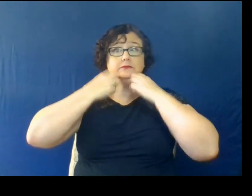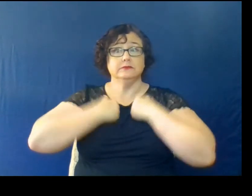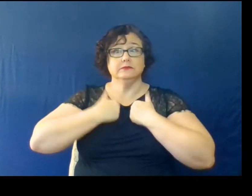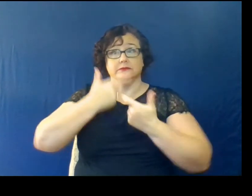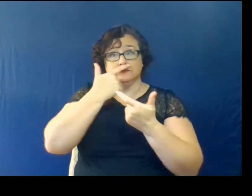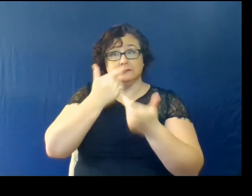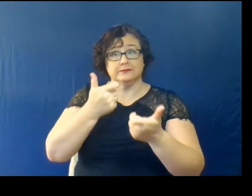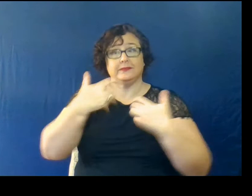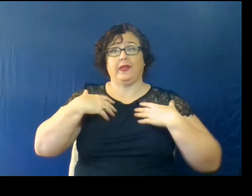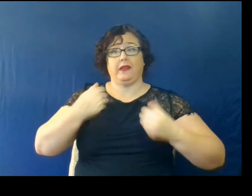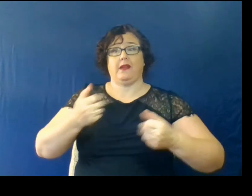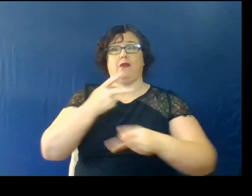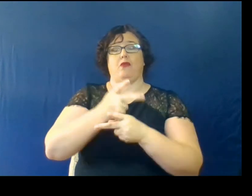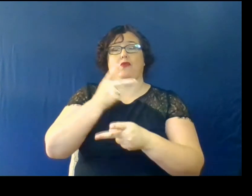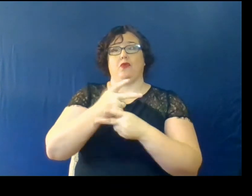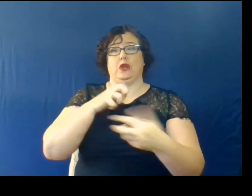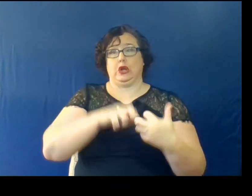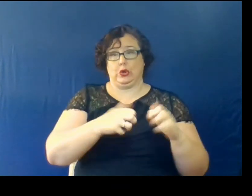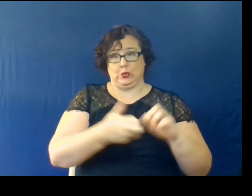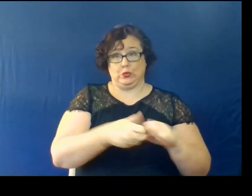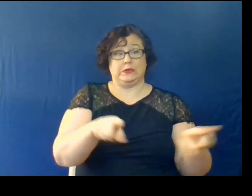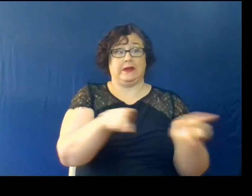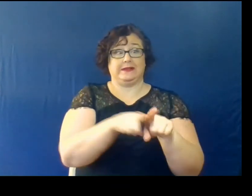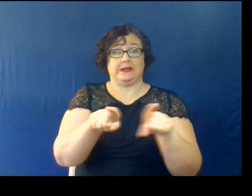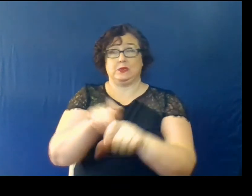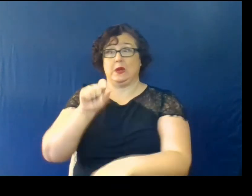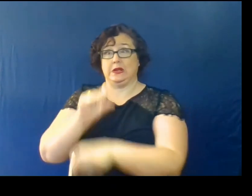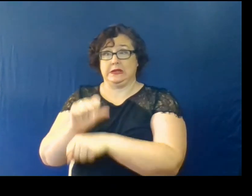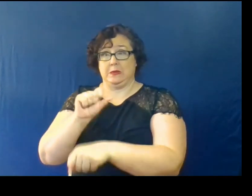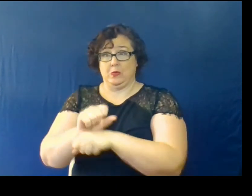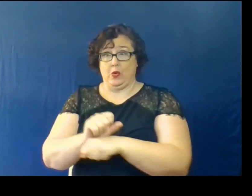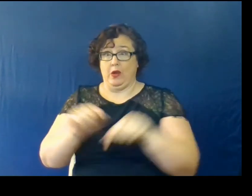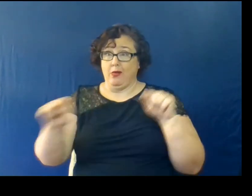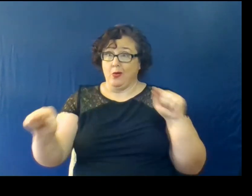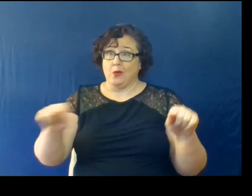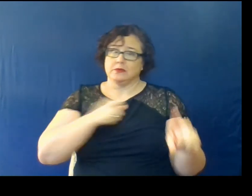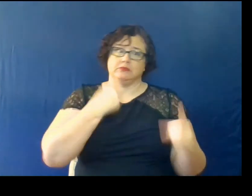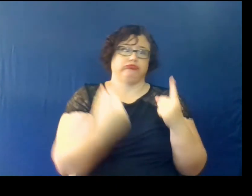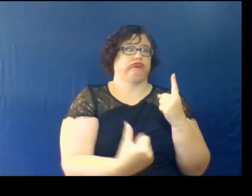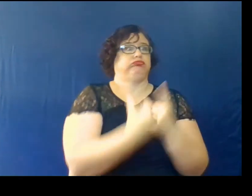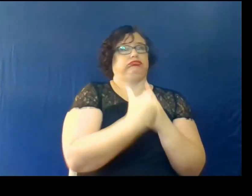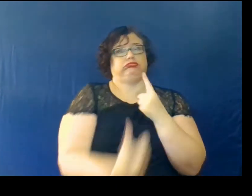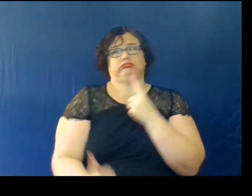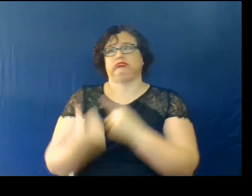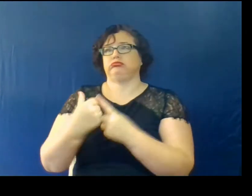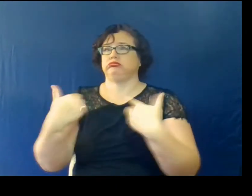as employment because those two particular areas impact us nationally as a community,